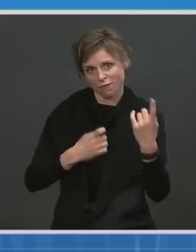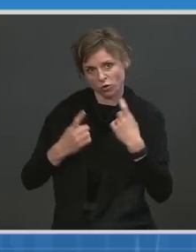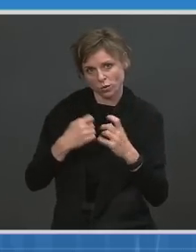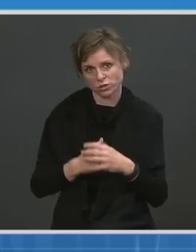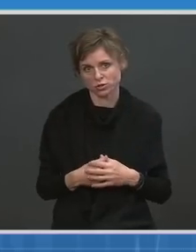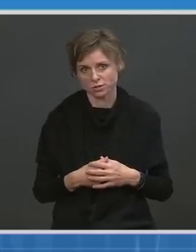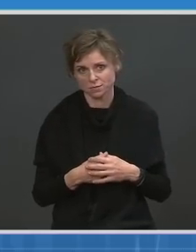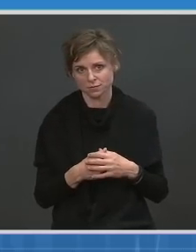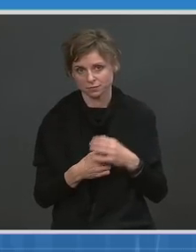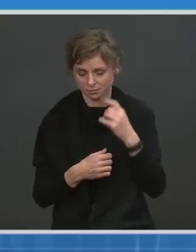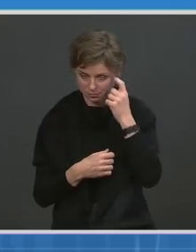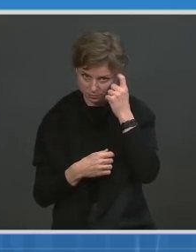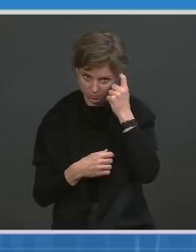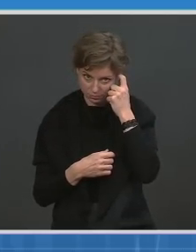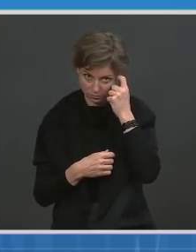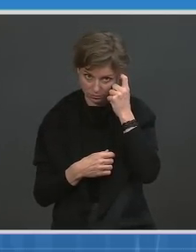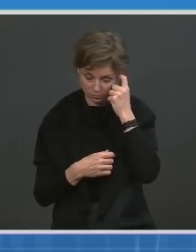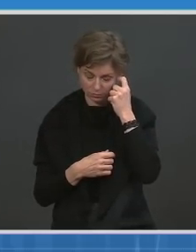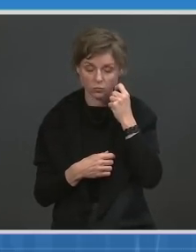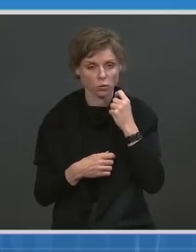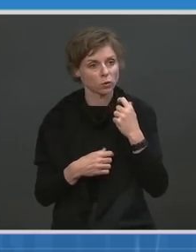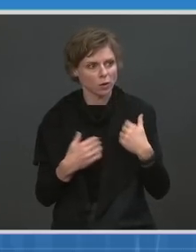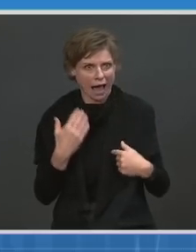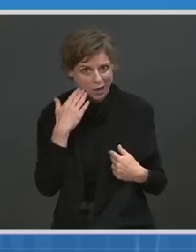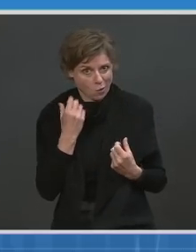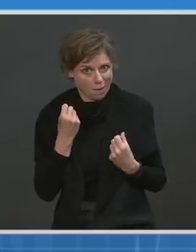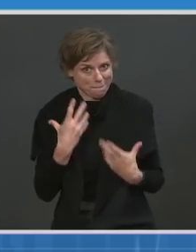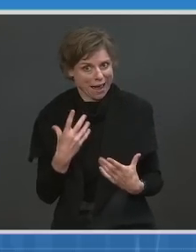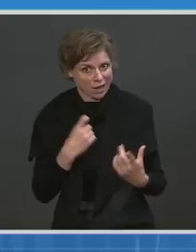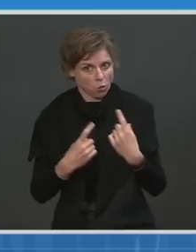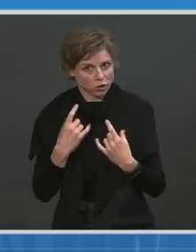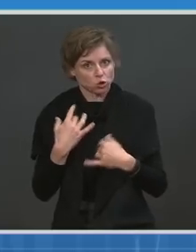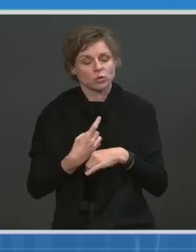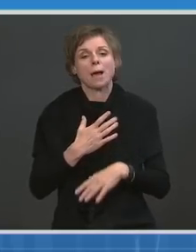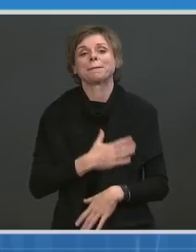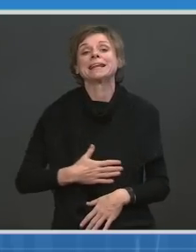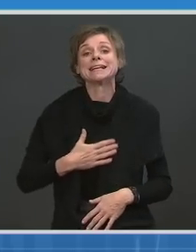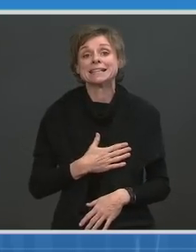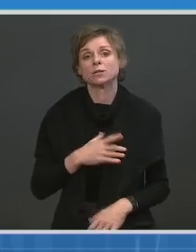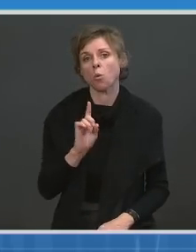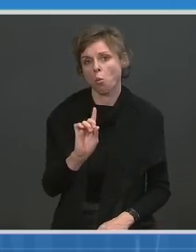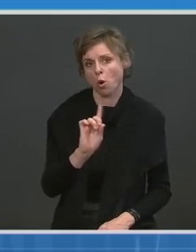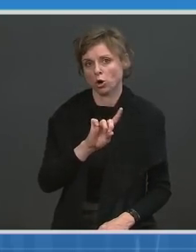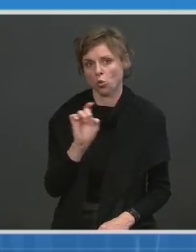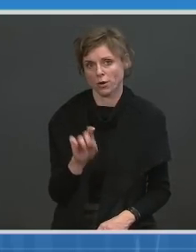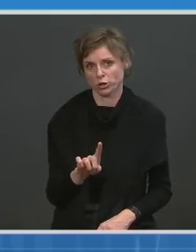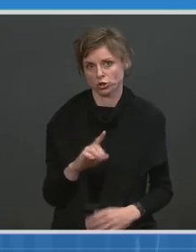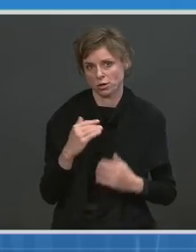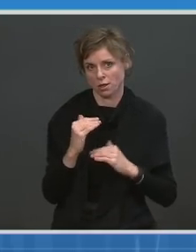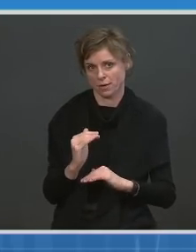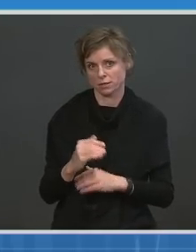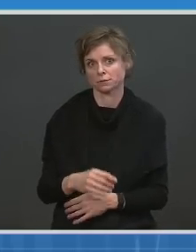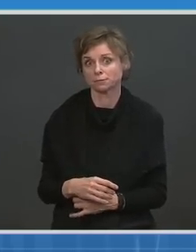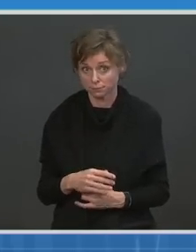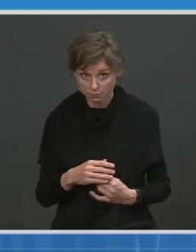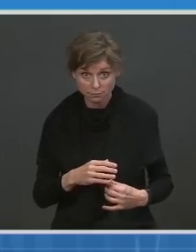Moderator: All right. And I know there's a lot of questions today, so please keep your questions to one question. First, we'll go to Anne Flaherty at ABC.